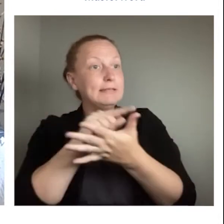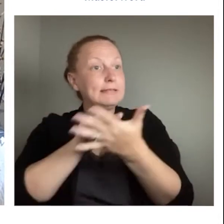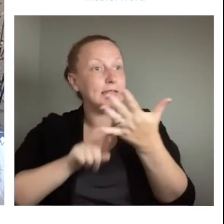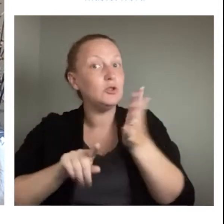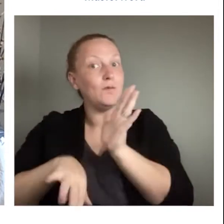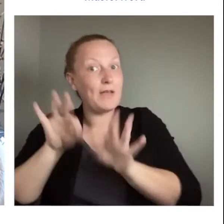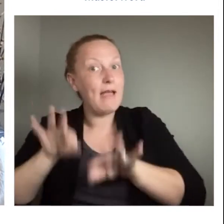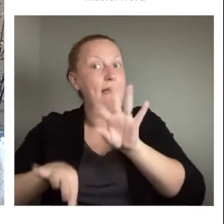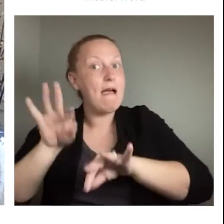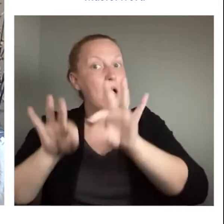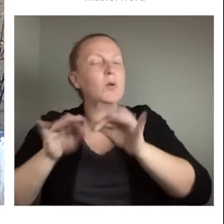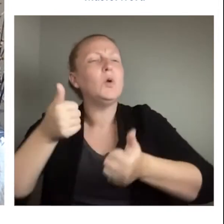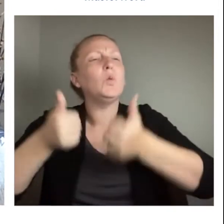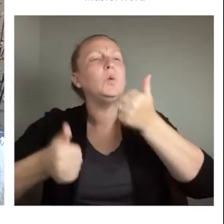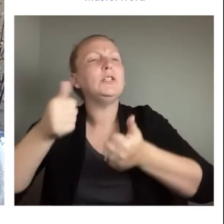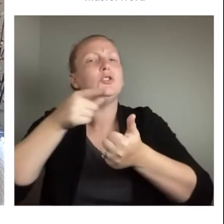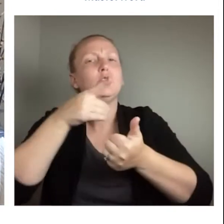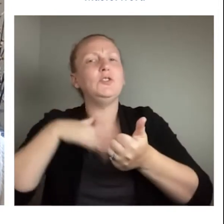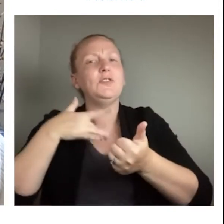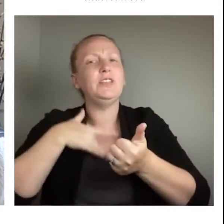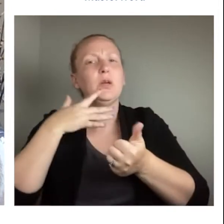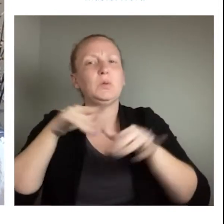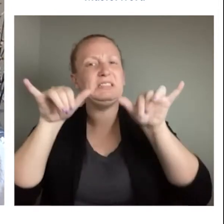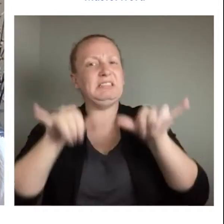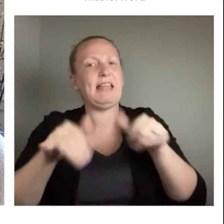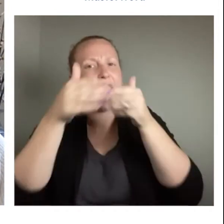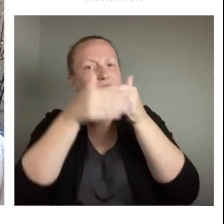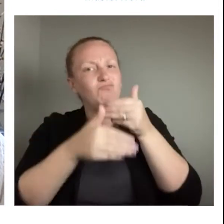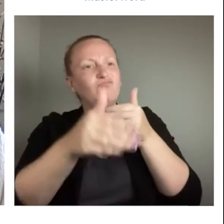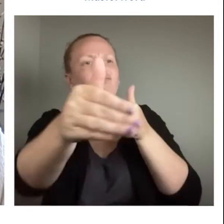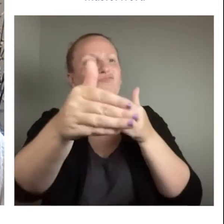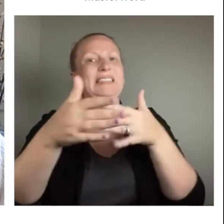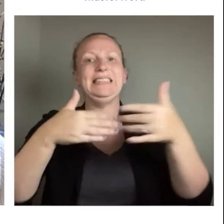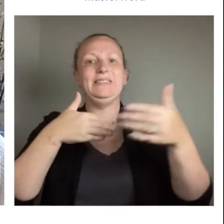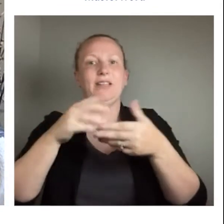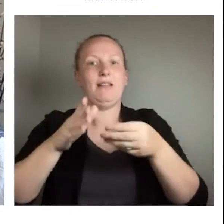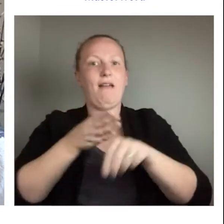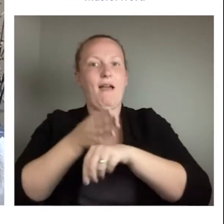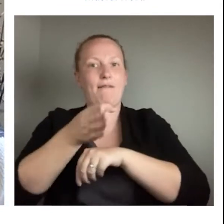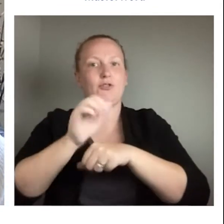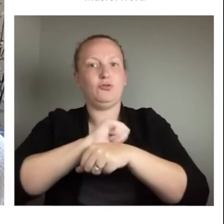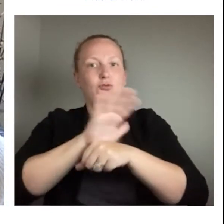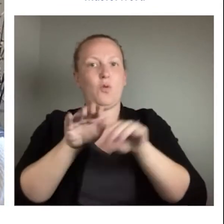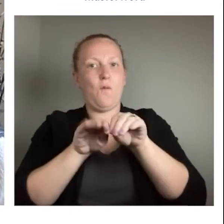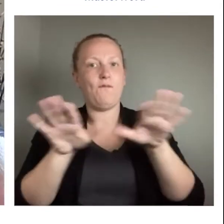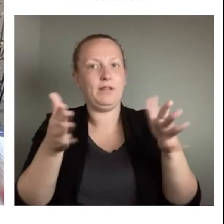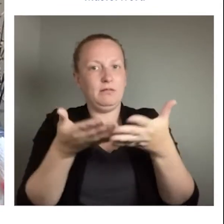solutions that are going to stay with us long term, and, um, you know, some there,